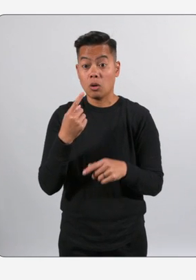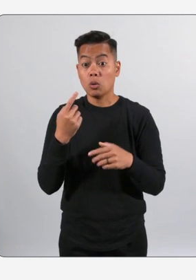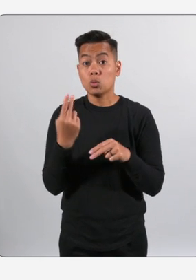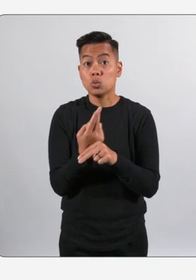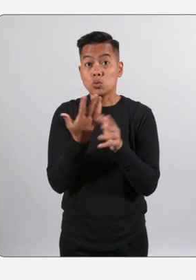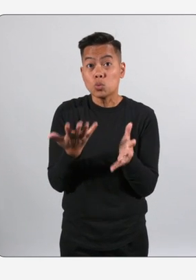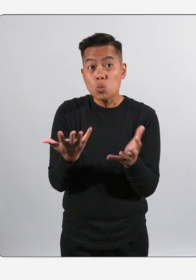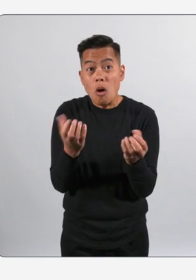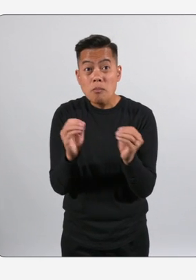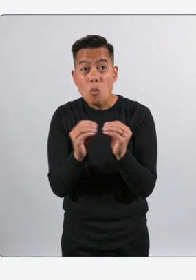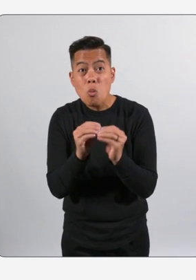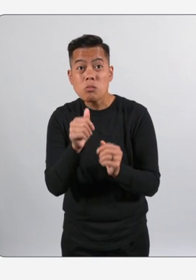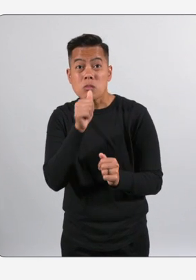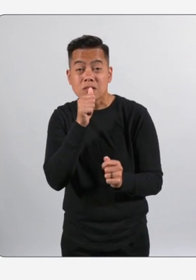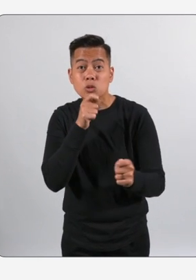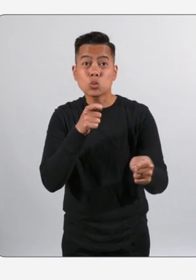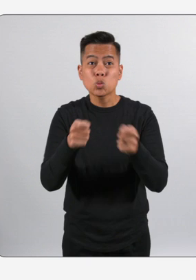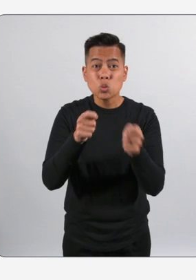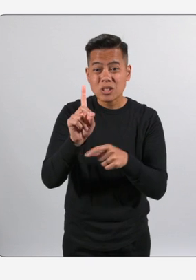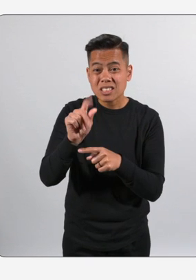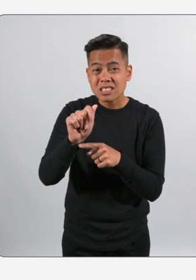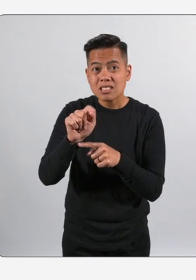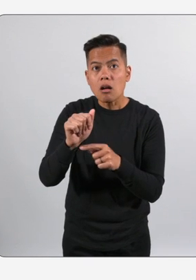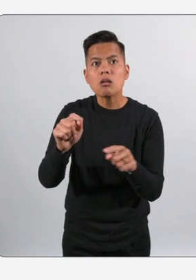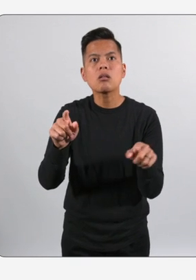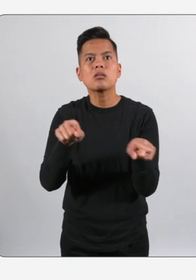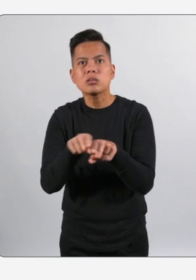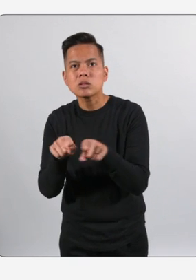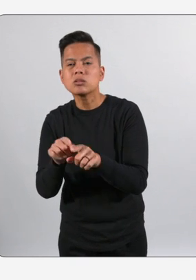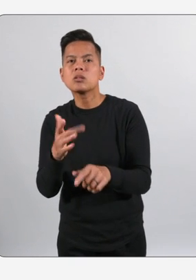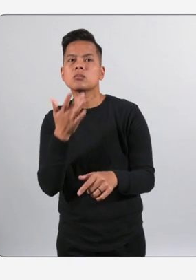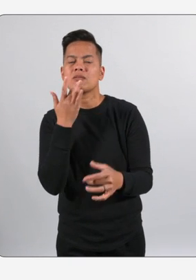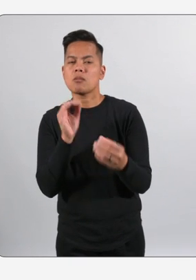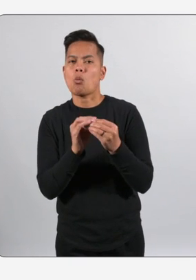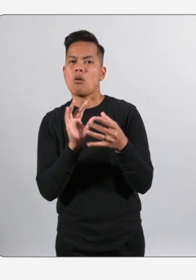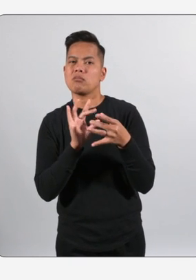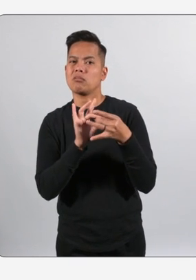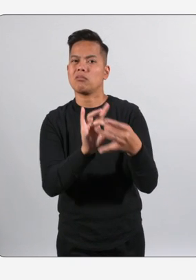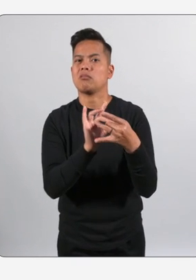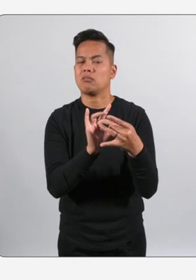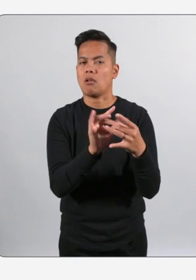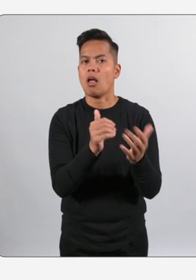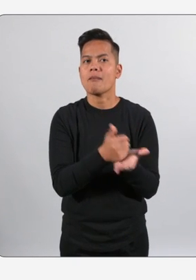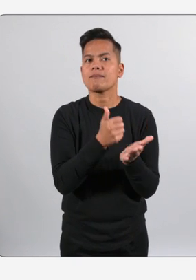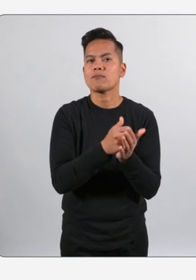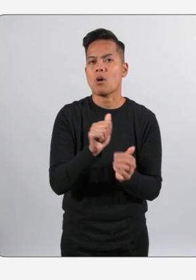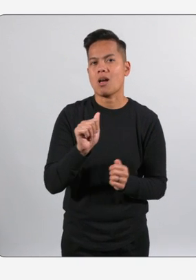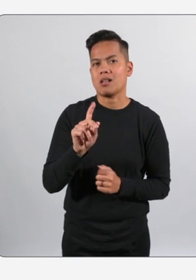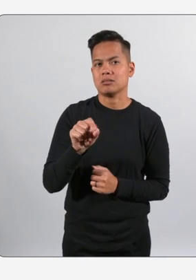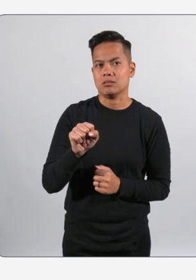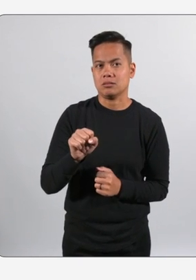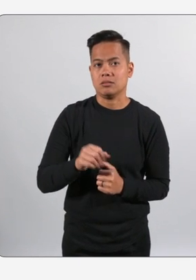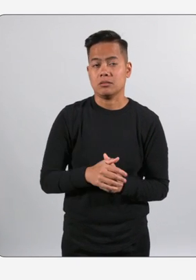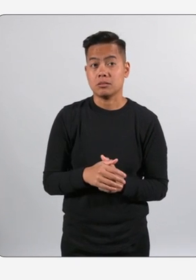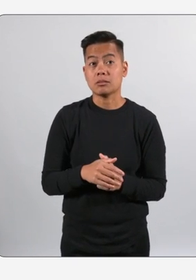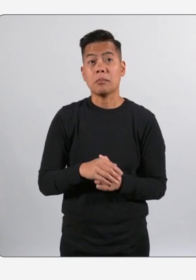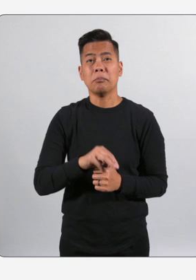over their data, they also prefer relevant, helpful ads. And millions of creators, publishers and businesses like